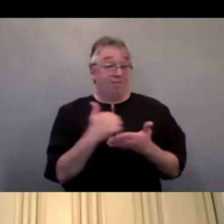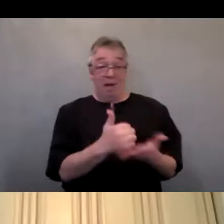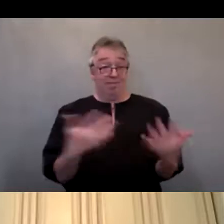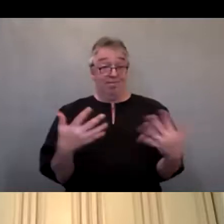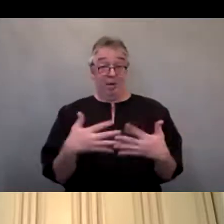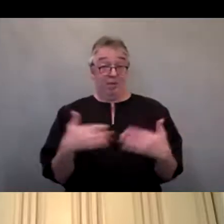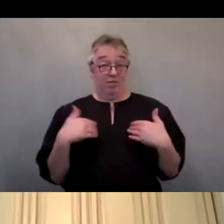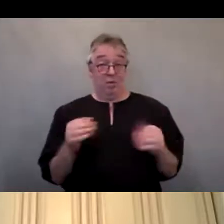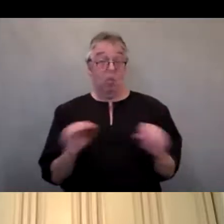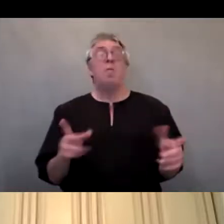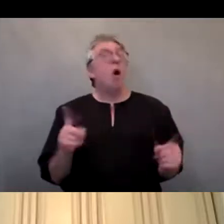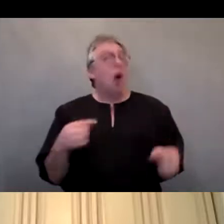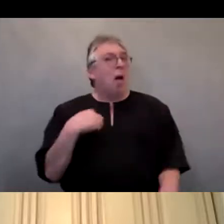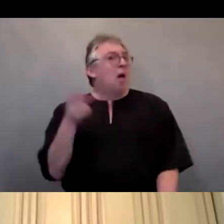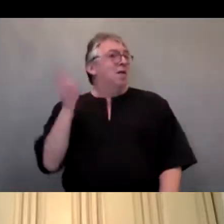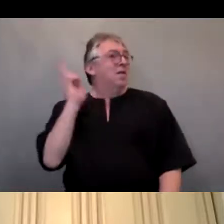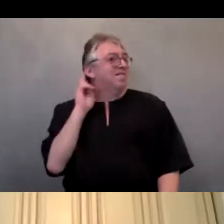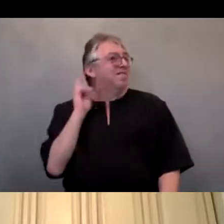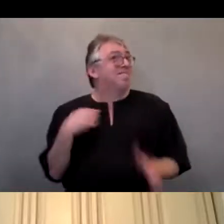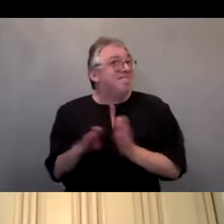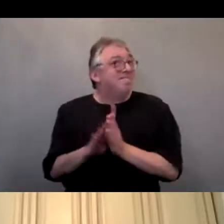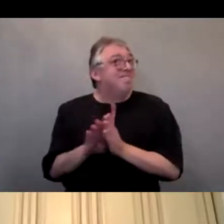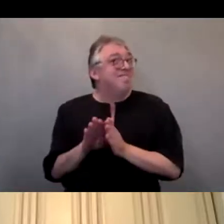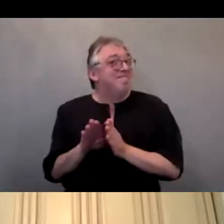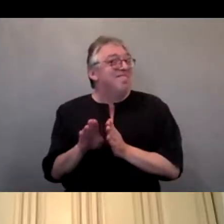better. Nonetheless, I've found that I did do better on my own